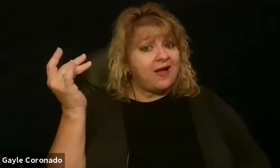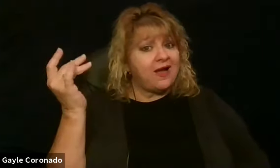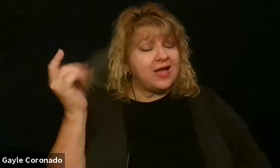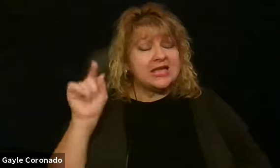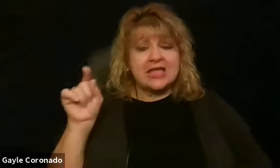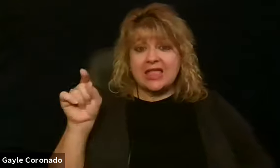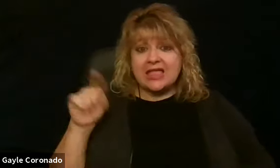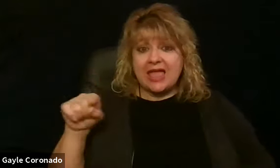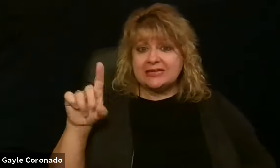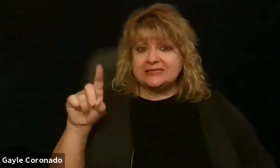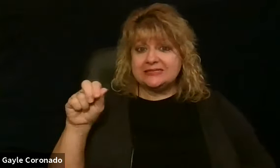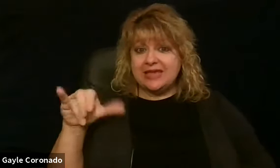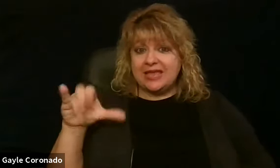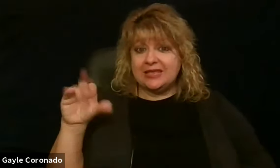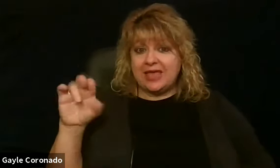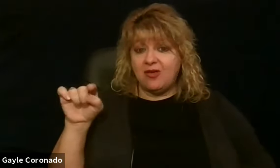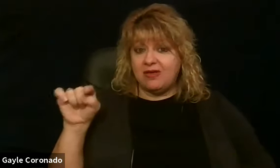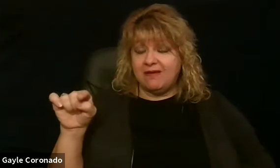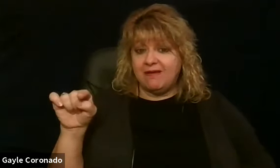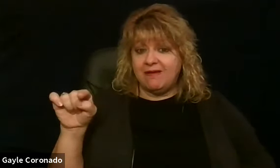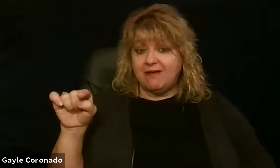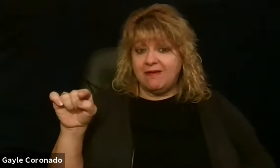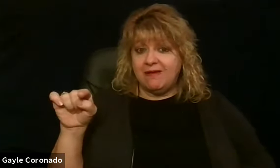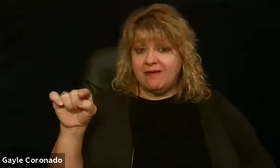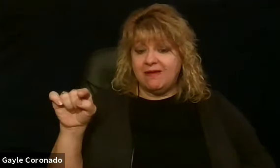There was because I had a.